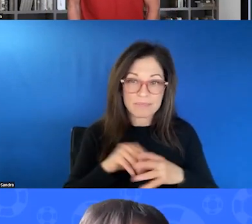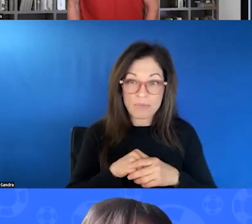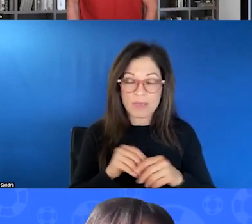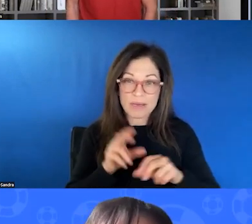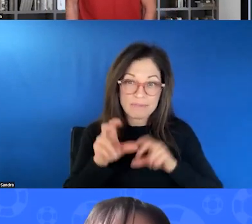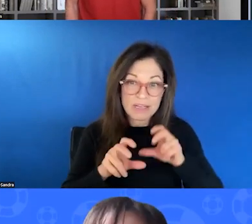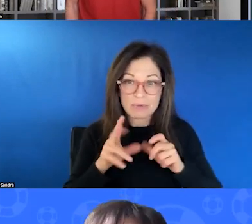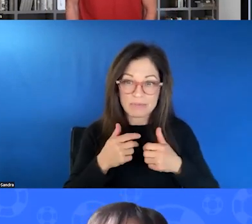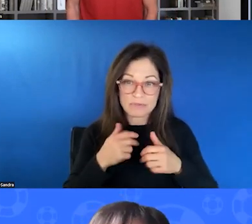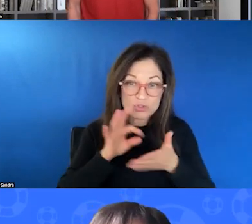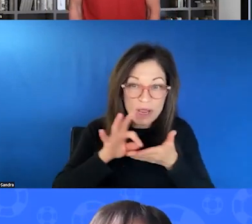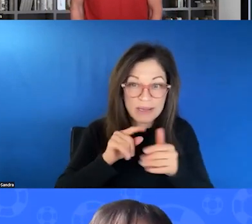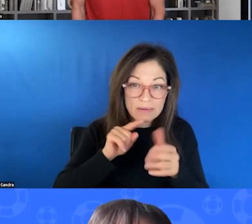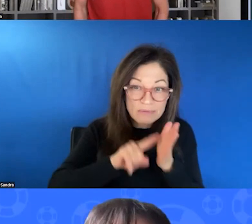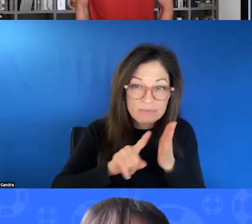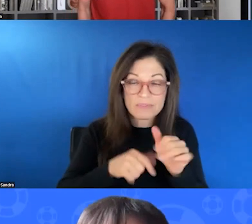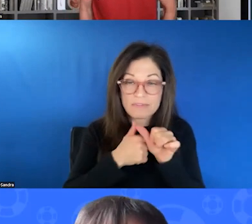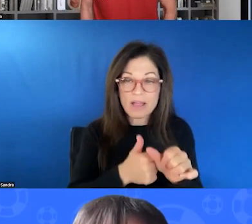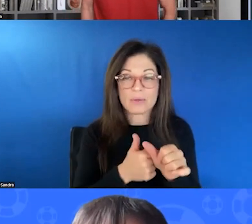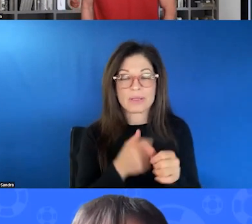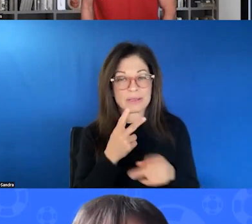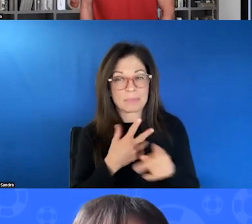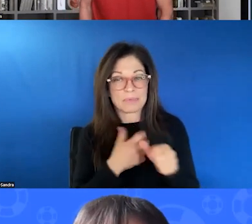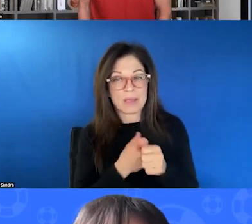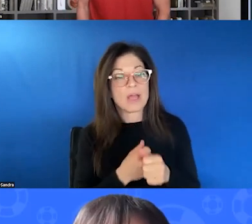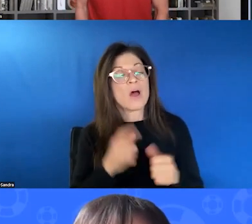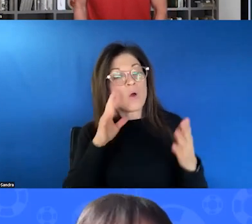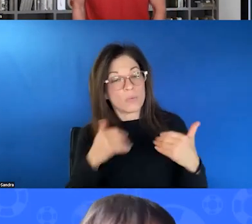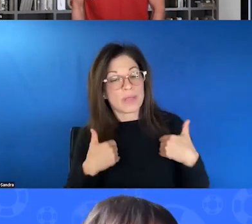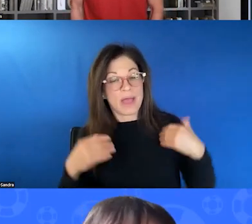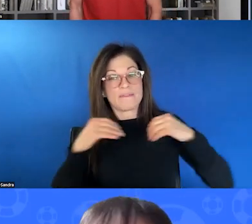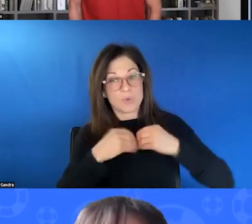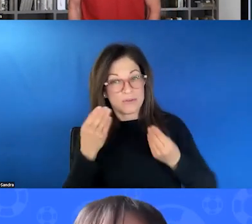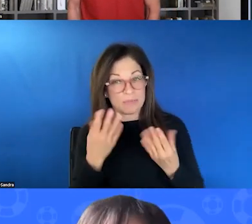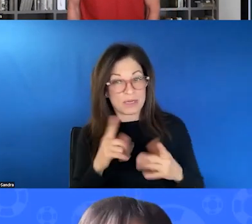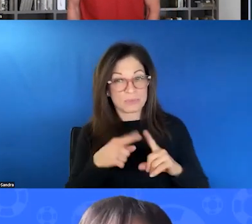DATE. HOPEFULLY WE HAVE UPDATES FOR YOU ON A BUDGET SOON, BUT WE